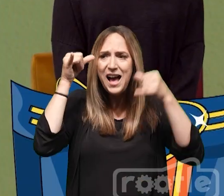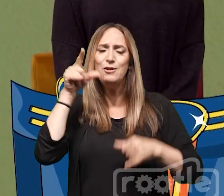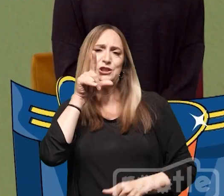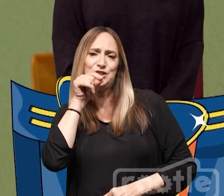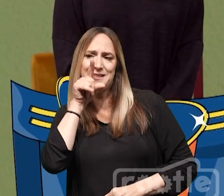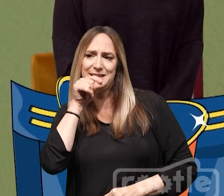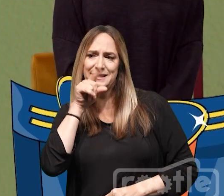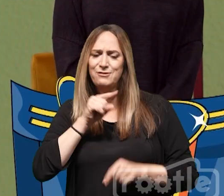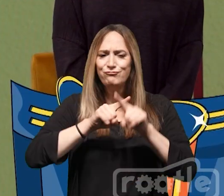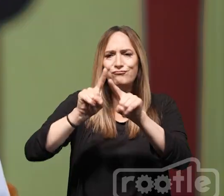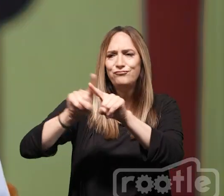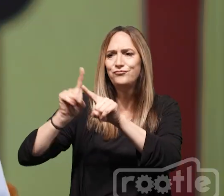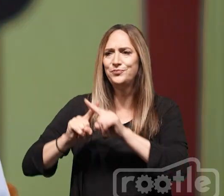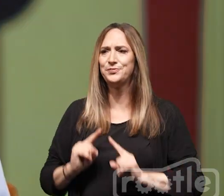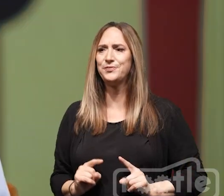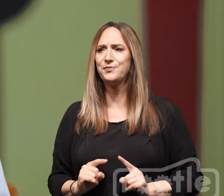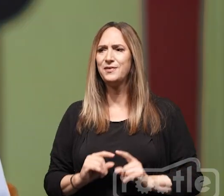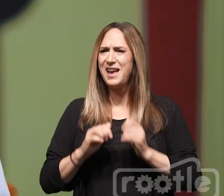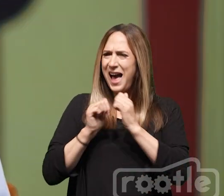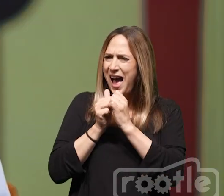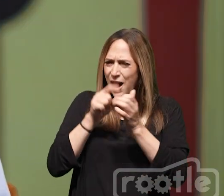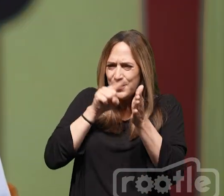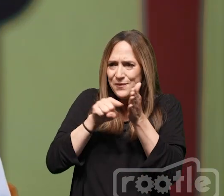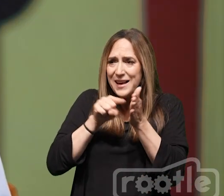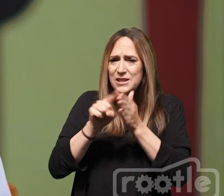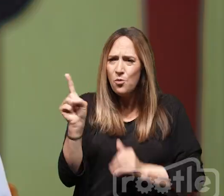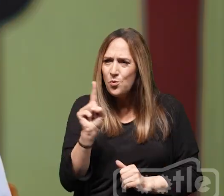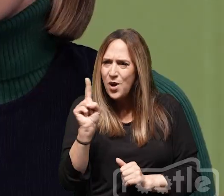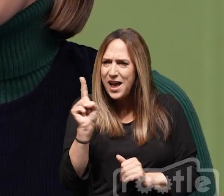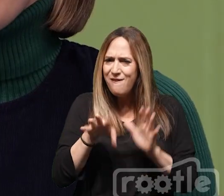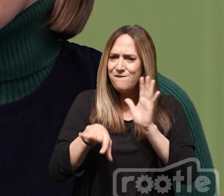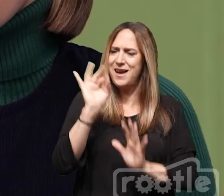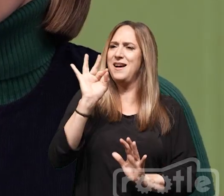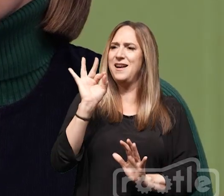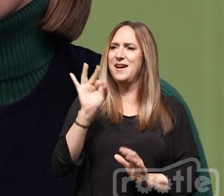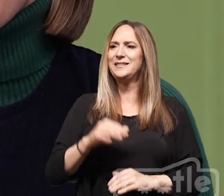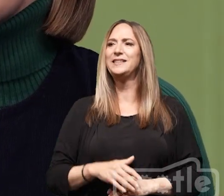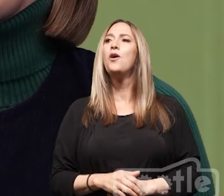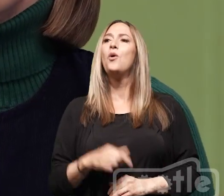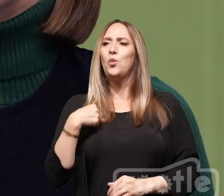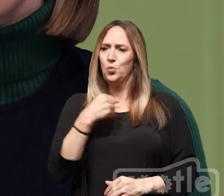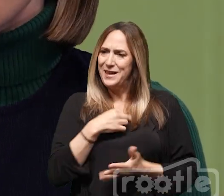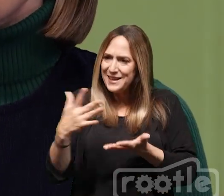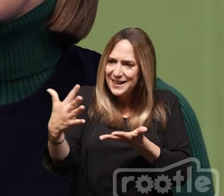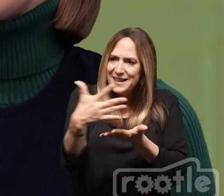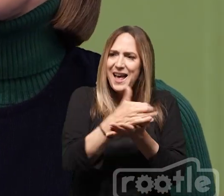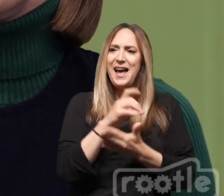How do you investigate where diseases come from? We collect a lot of data when we find an unusual disease